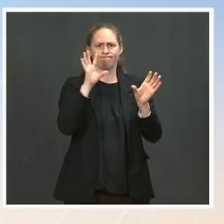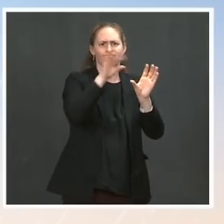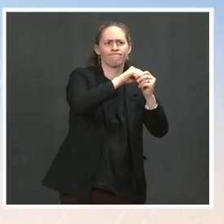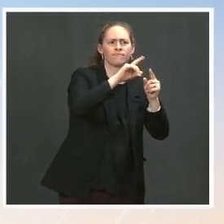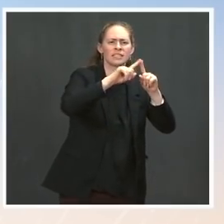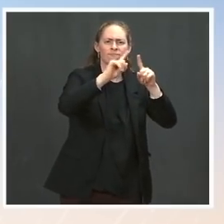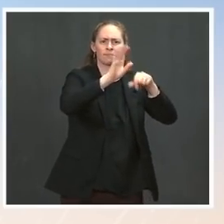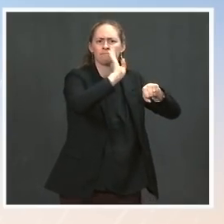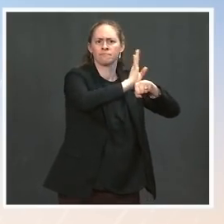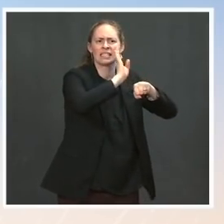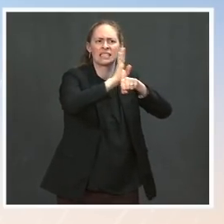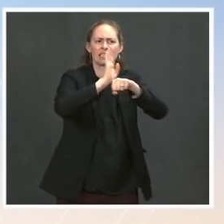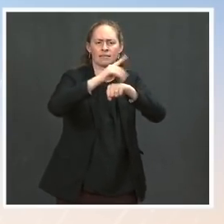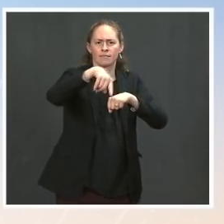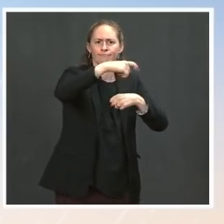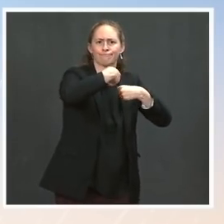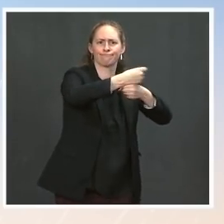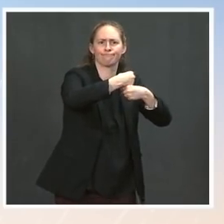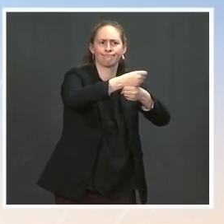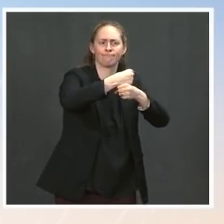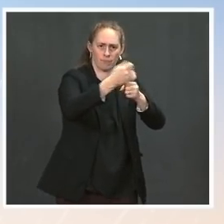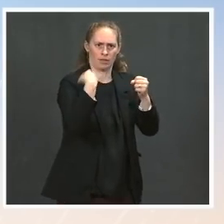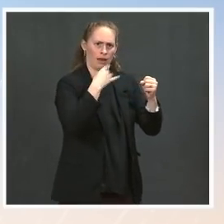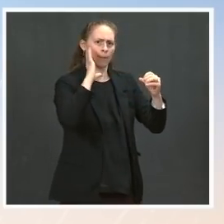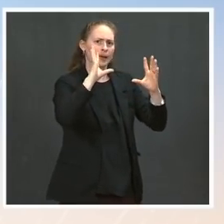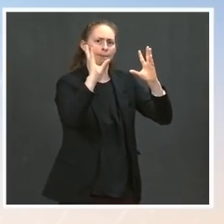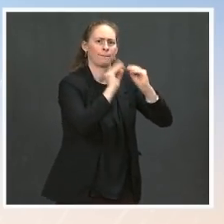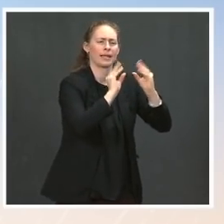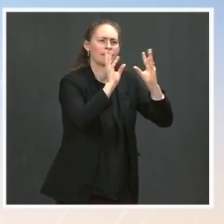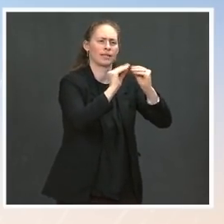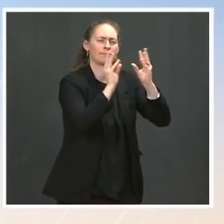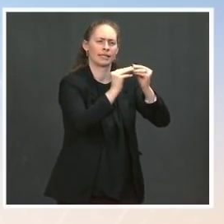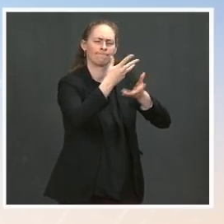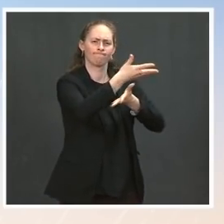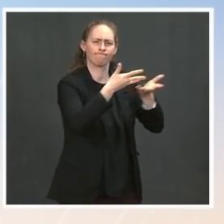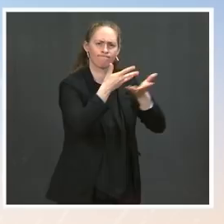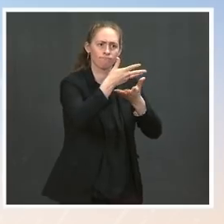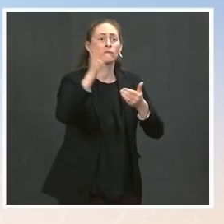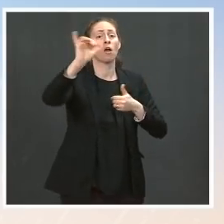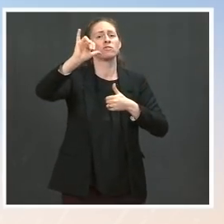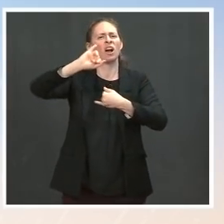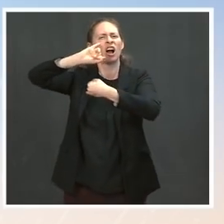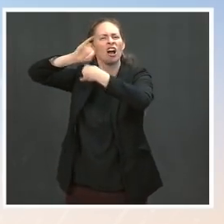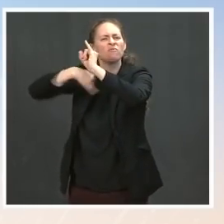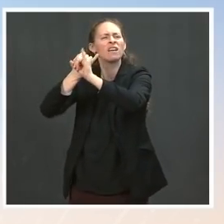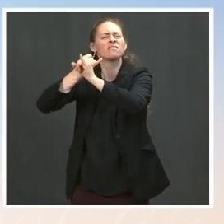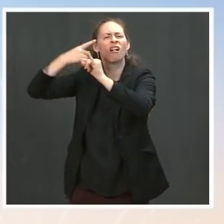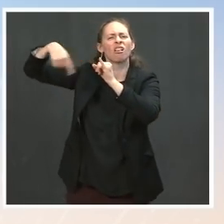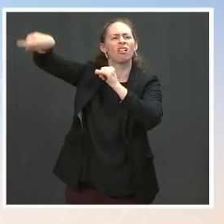shortly later this afternoon -- as well as our international partners to ensure that American companies are operating